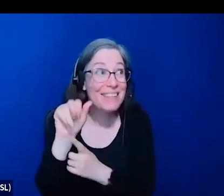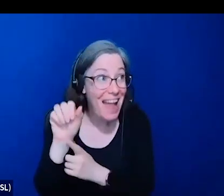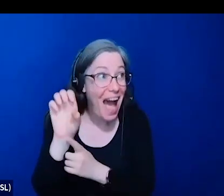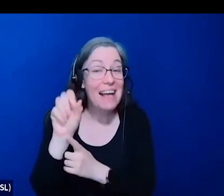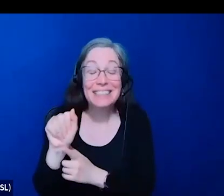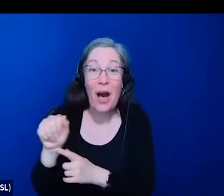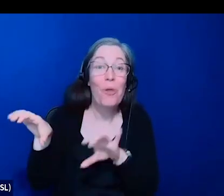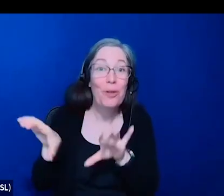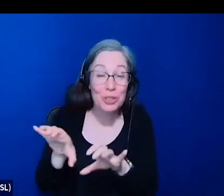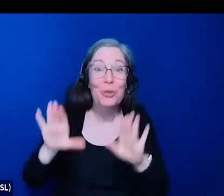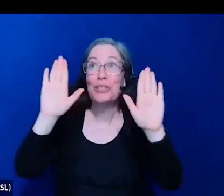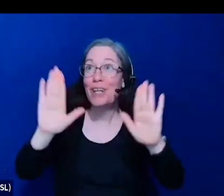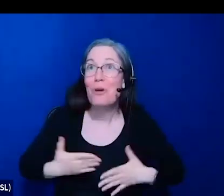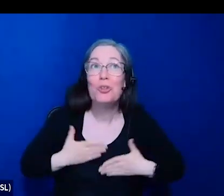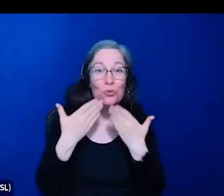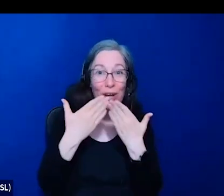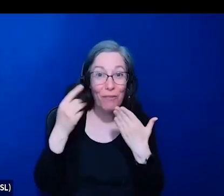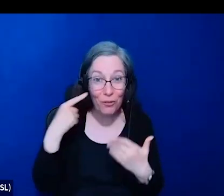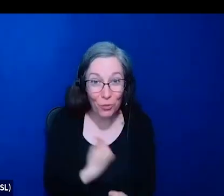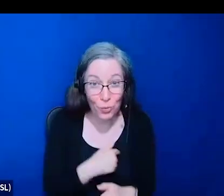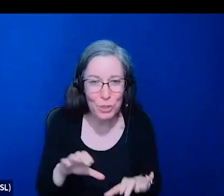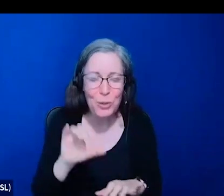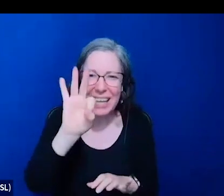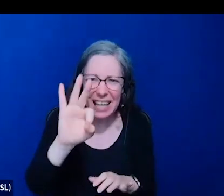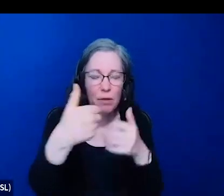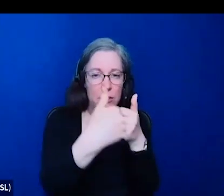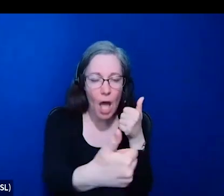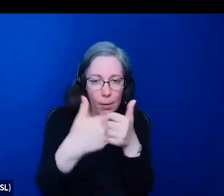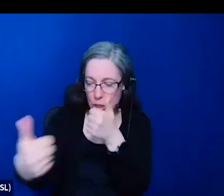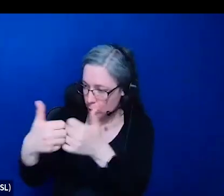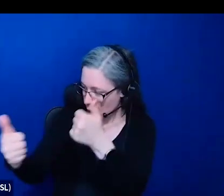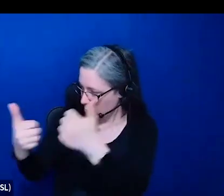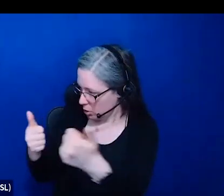and I'm grateful for what we're doing, but if we're all doing it separately, we will duplicate work.